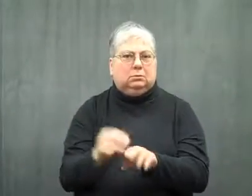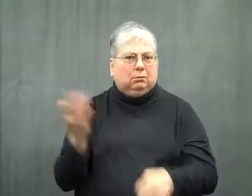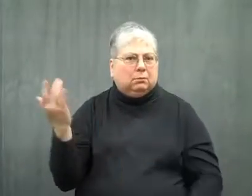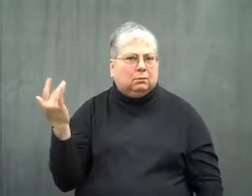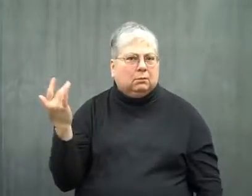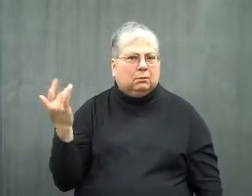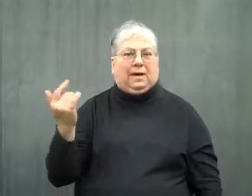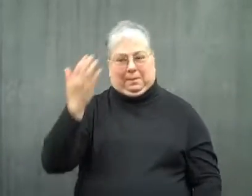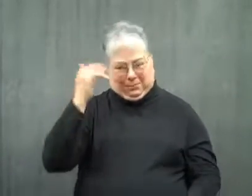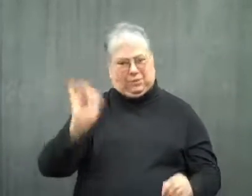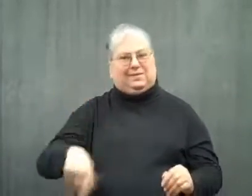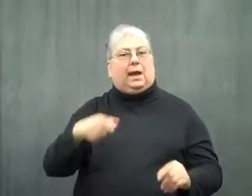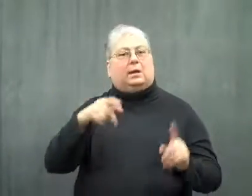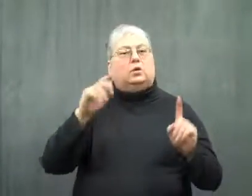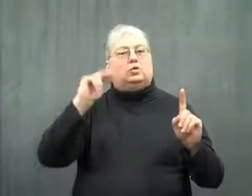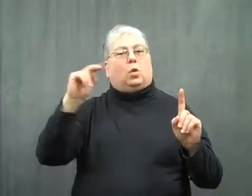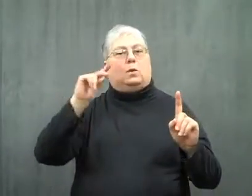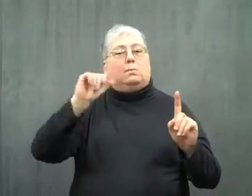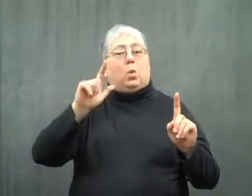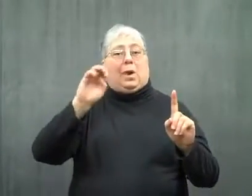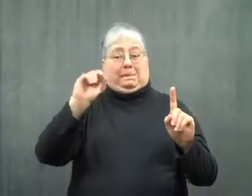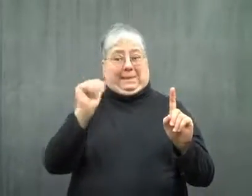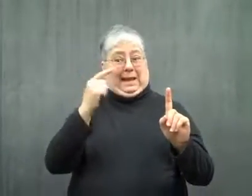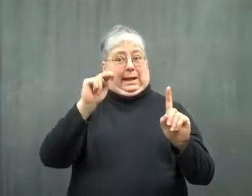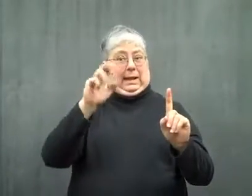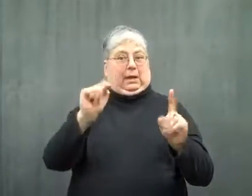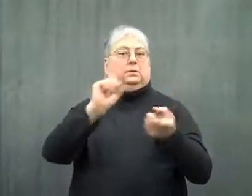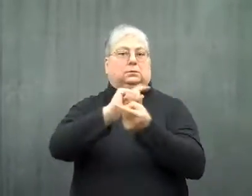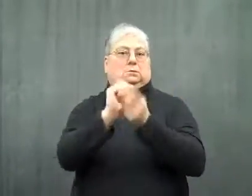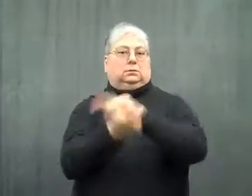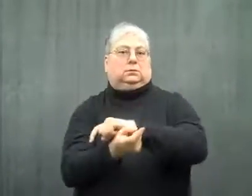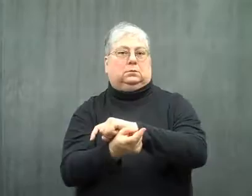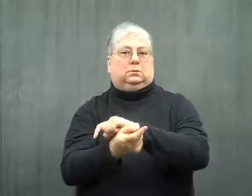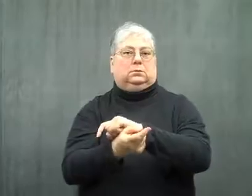It had to close because of the magnetic field changing.